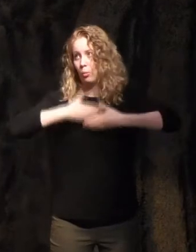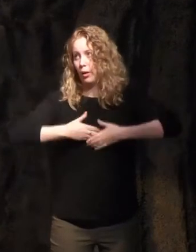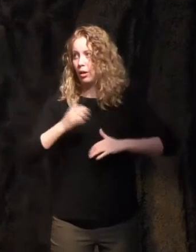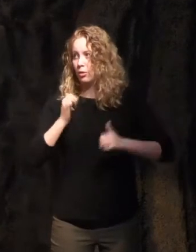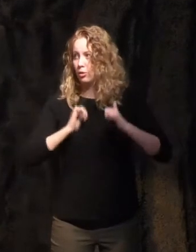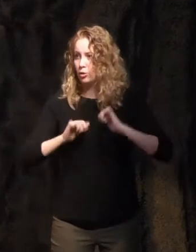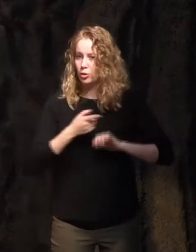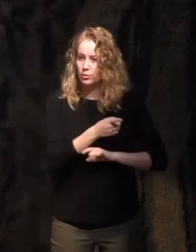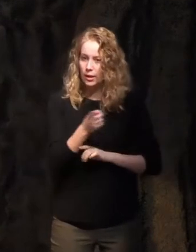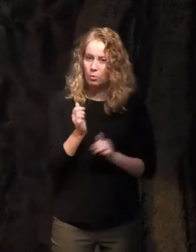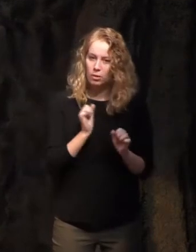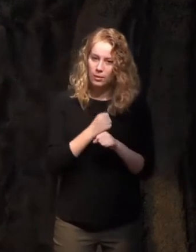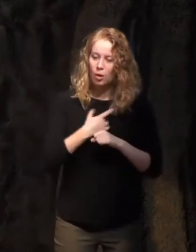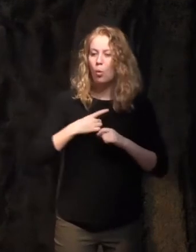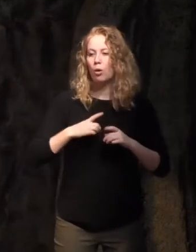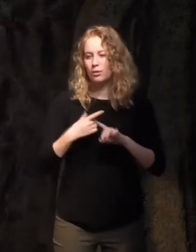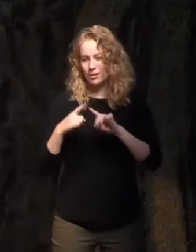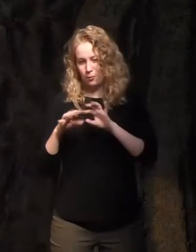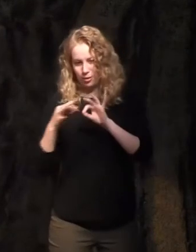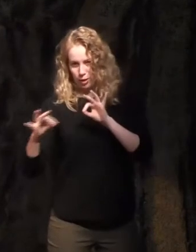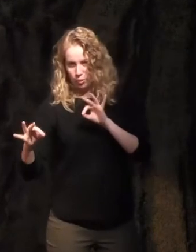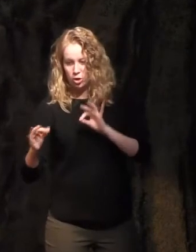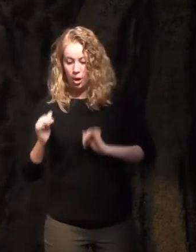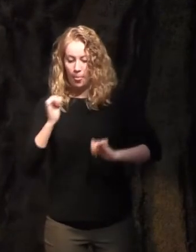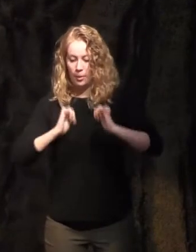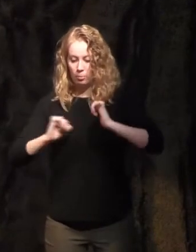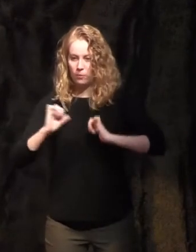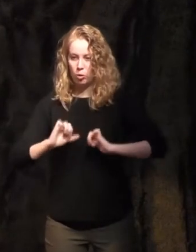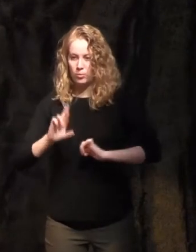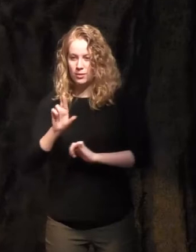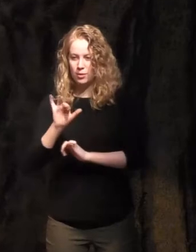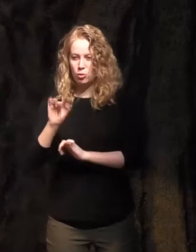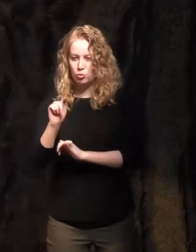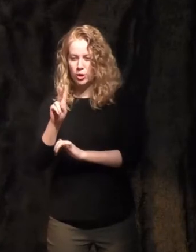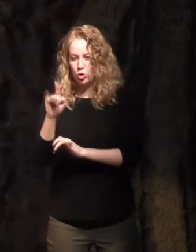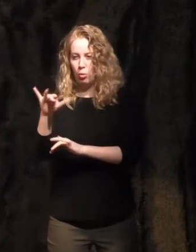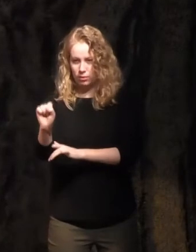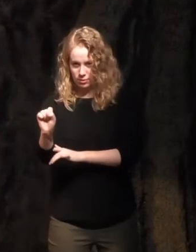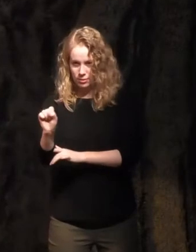or to put it differently, the performance rituals that they enacted and the values